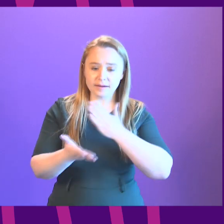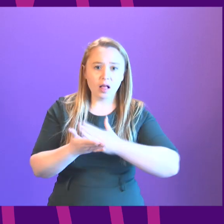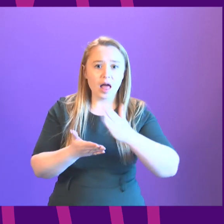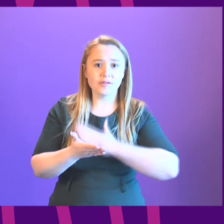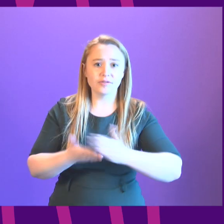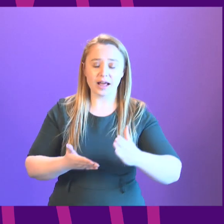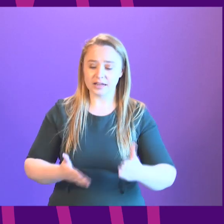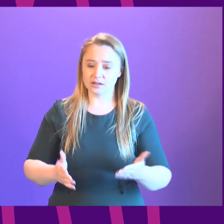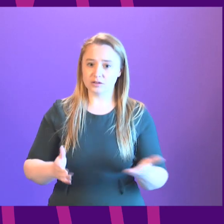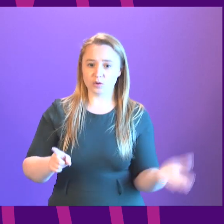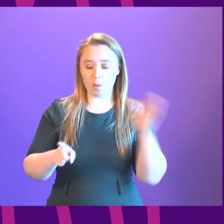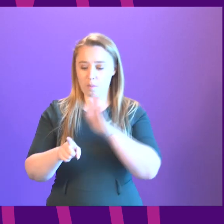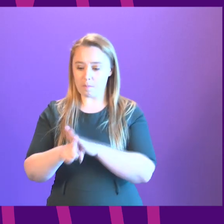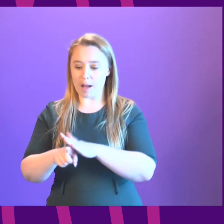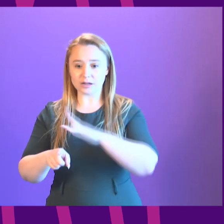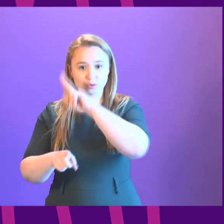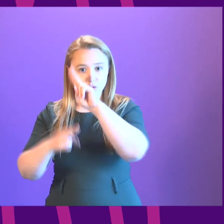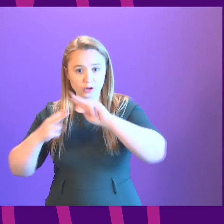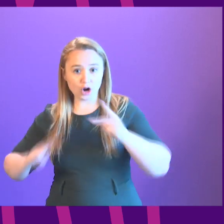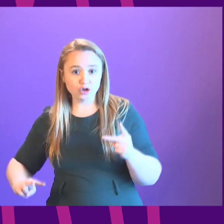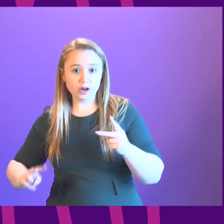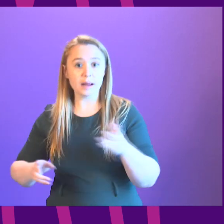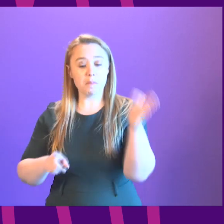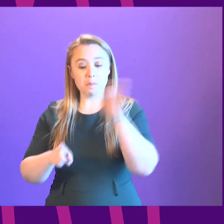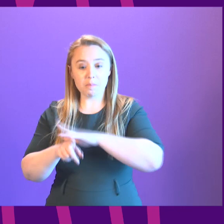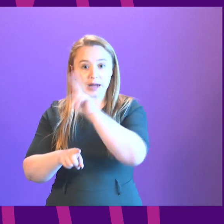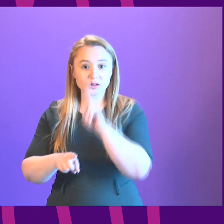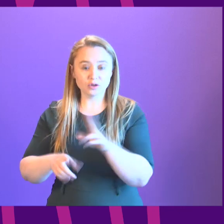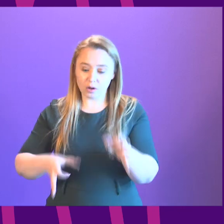of them now that the return to schools and nurseries has been suspended until 18 January.